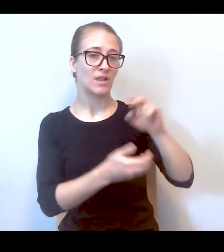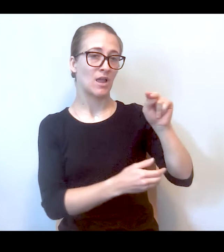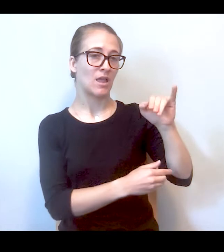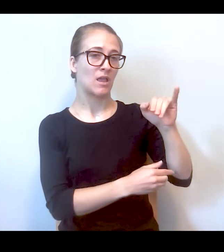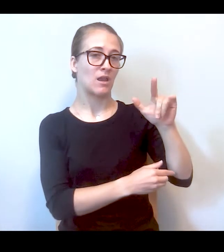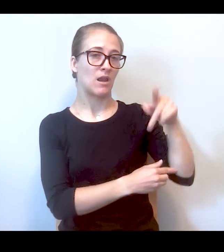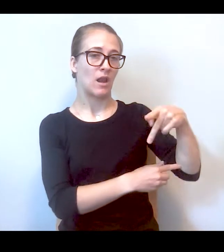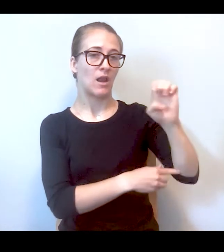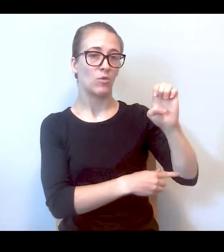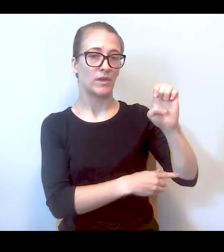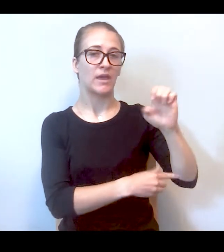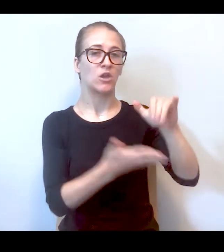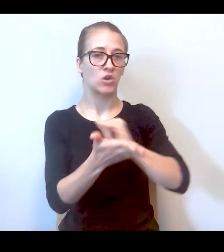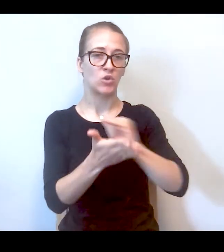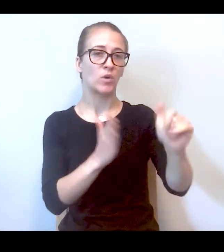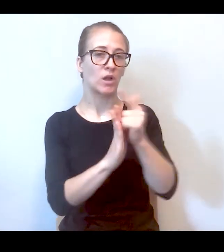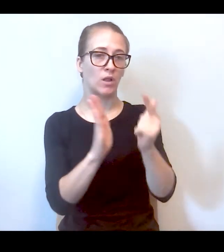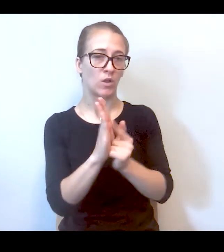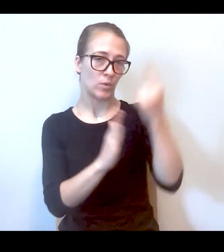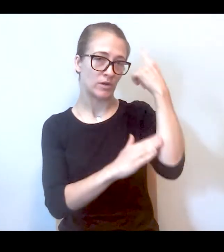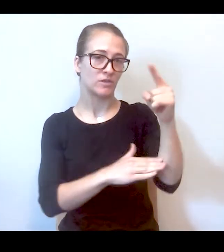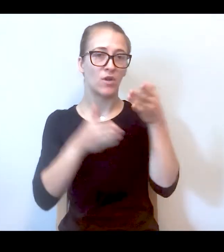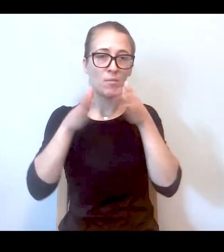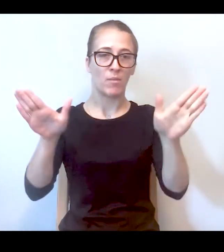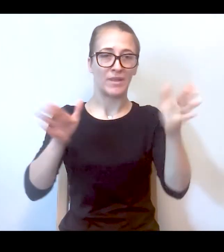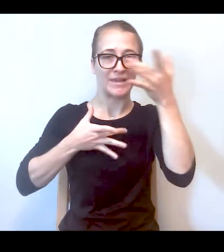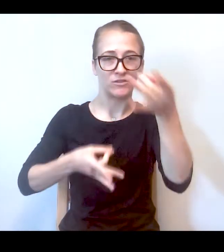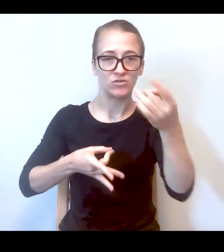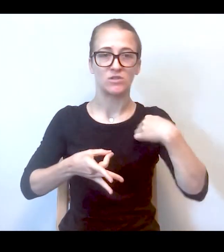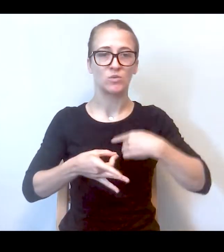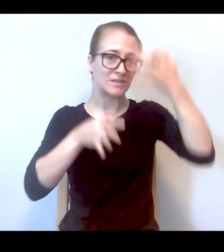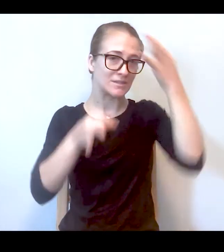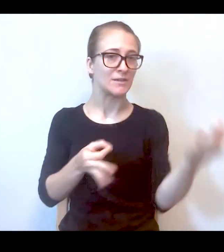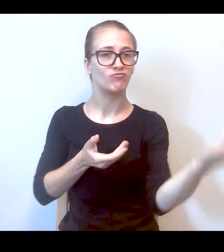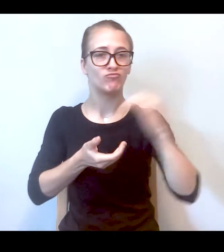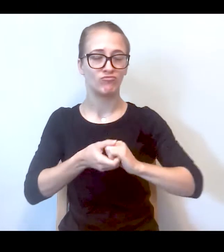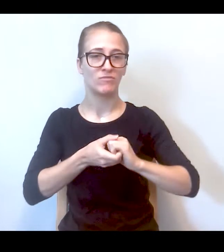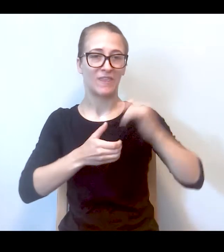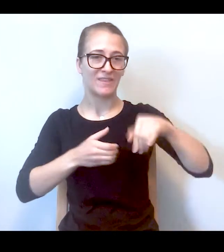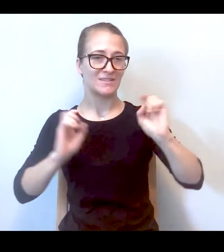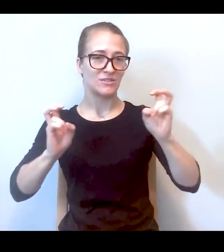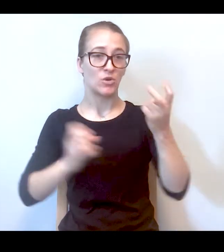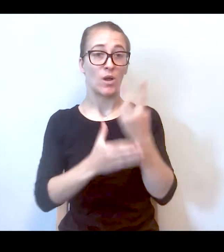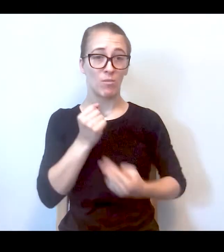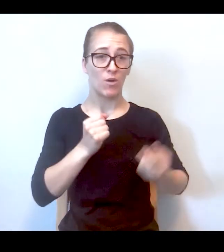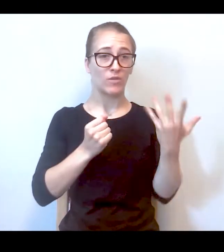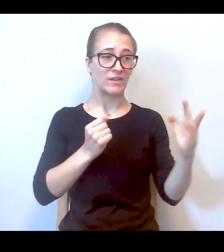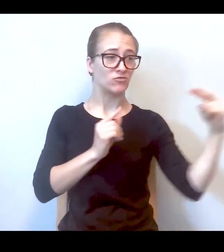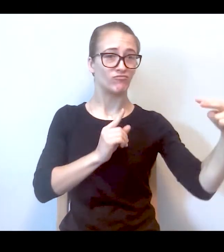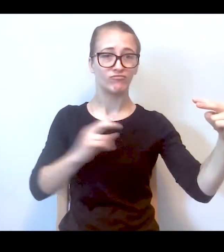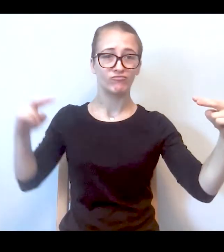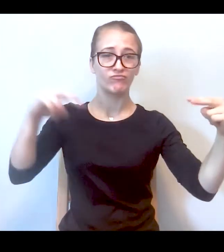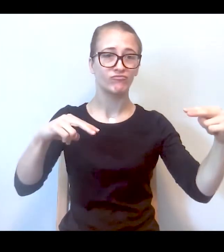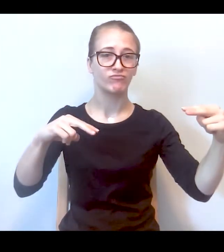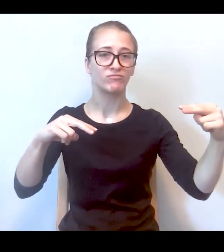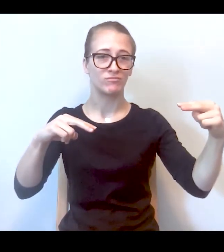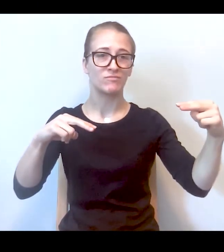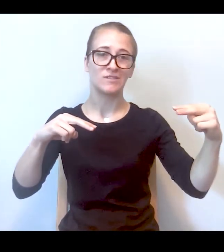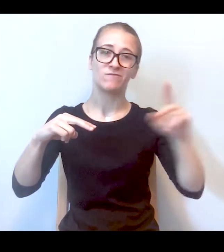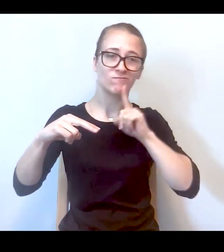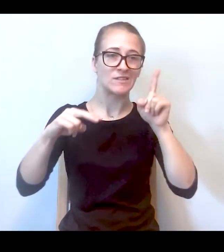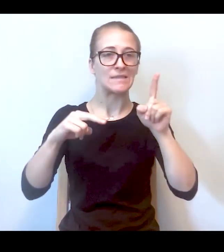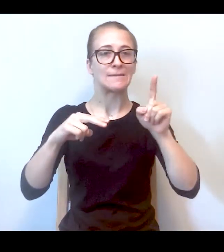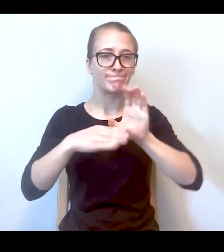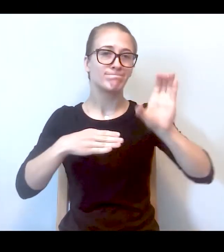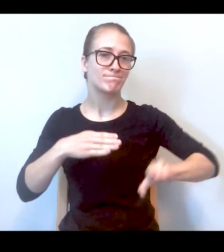We have around with the colleagues, frankly we've